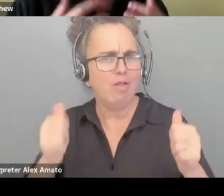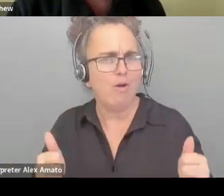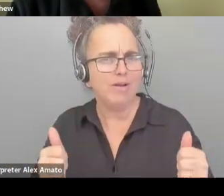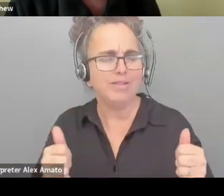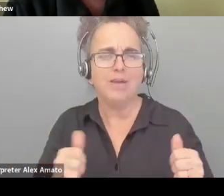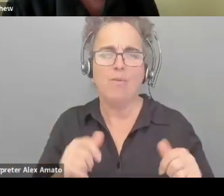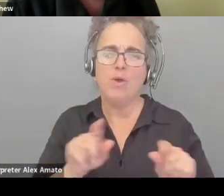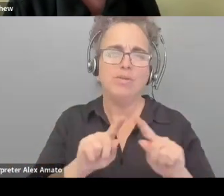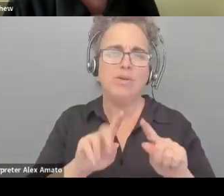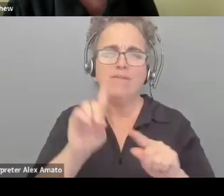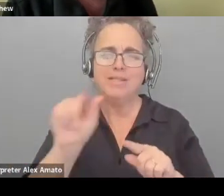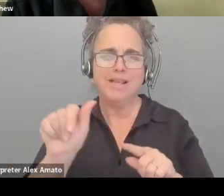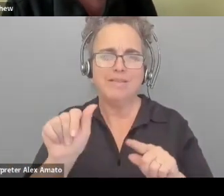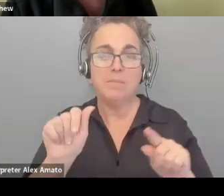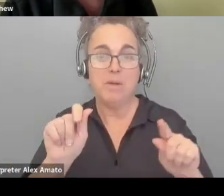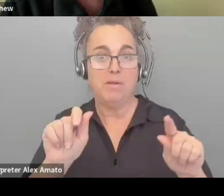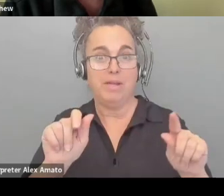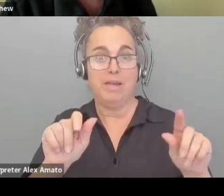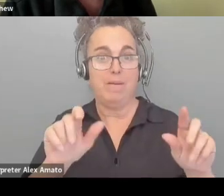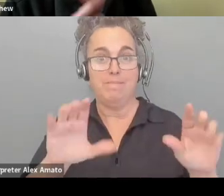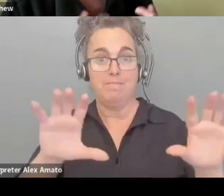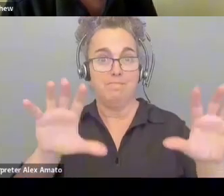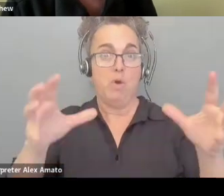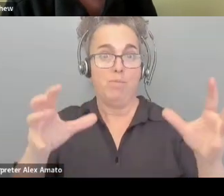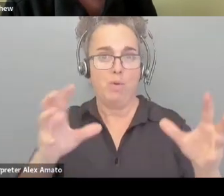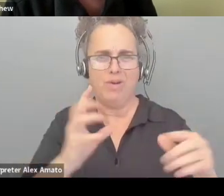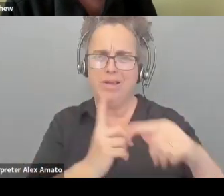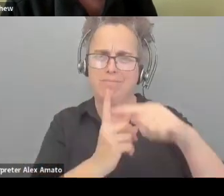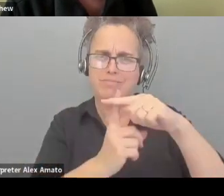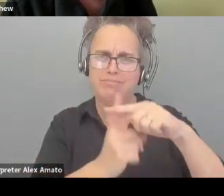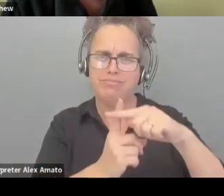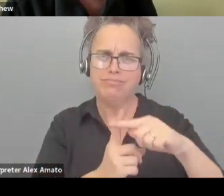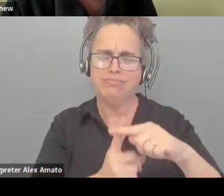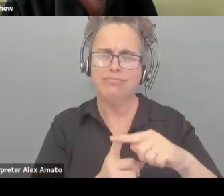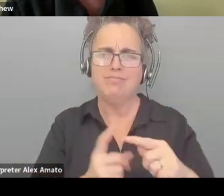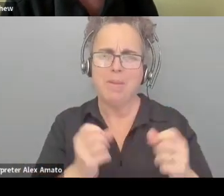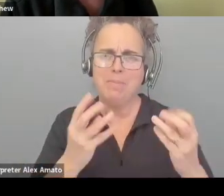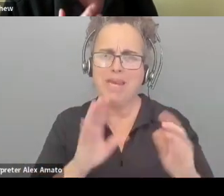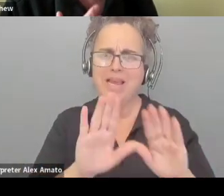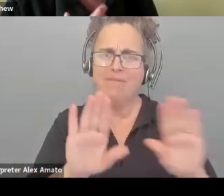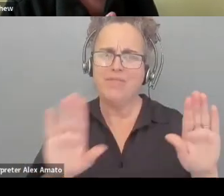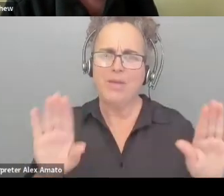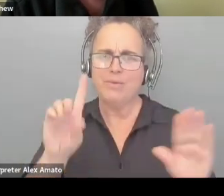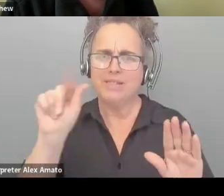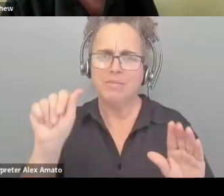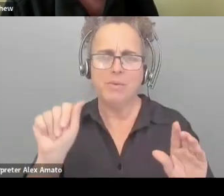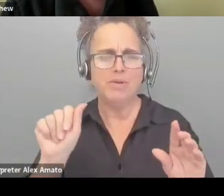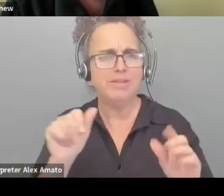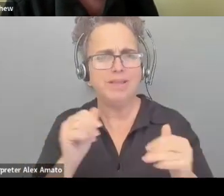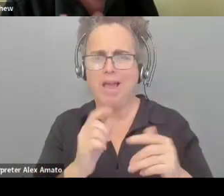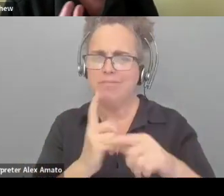of talks about some of the strengths that some of these different conditions involve rather than seeing it